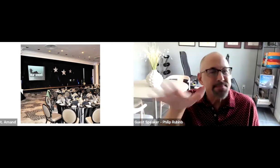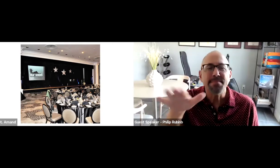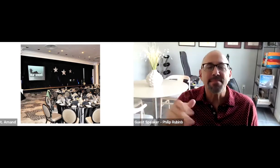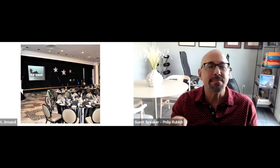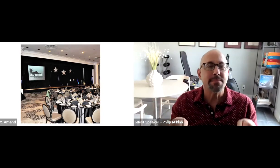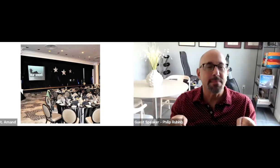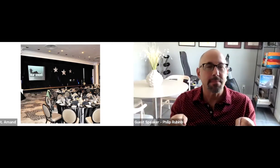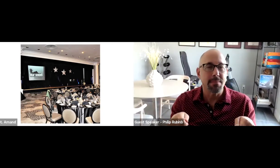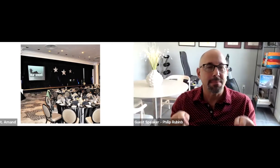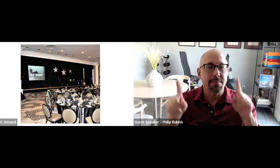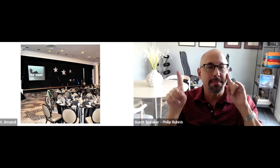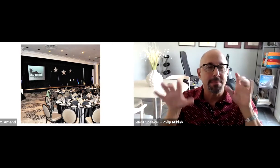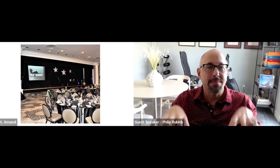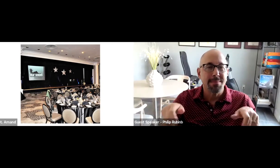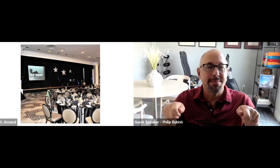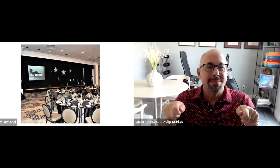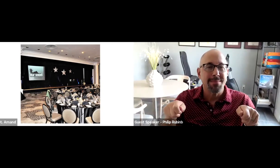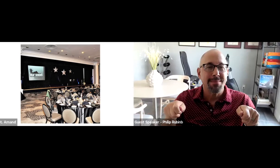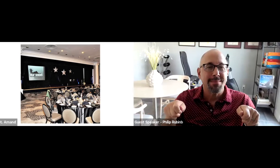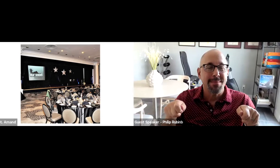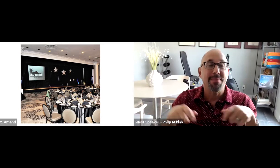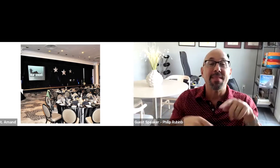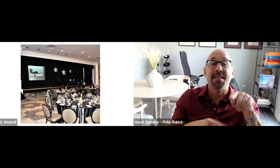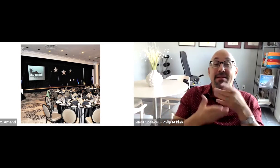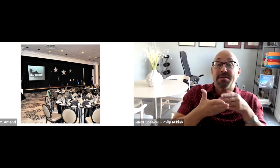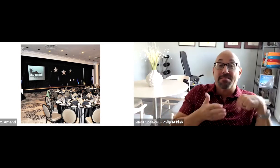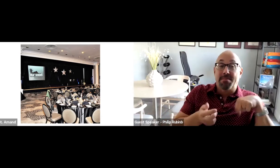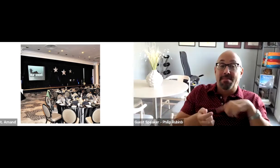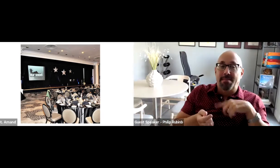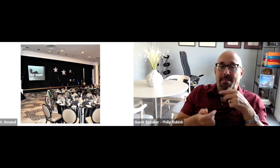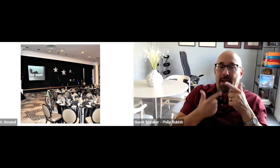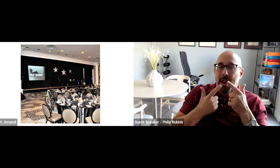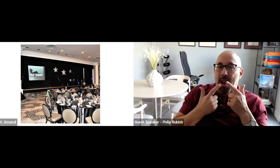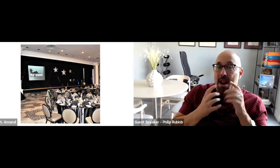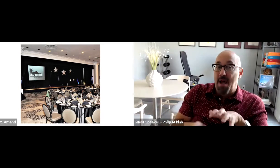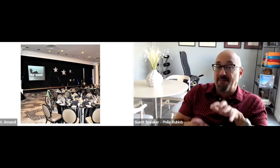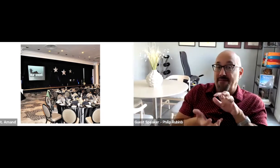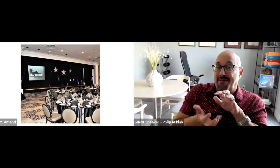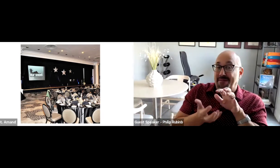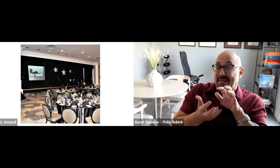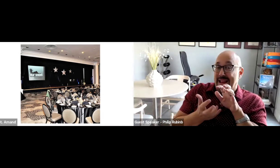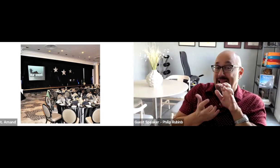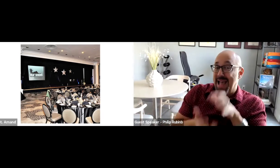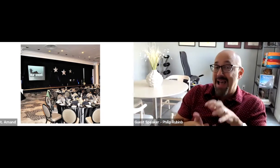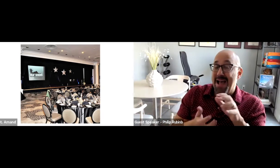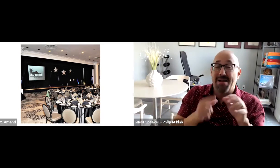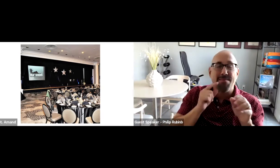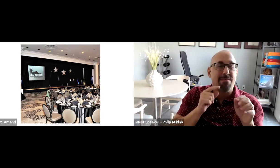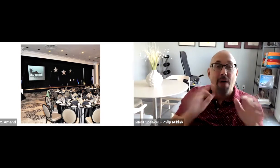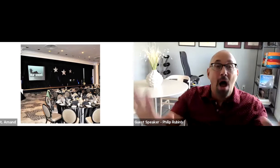"This is for Deaf people only. Deaf, Deaf. We can't hear." And then we were shocked to learn--some of us knew.